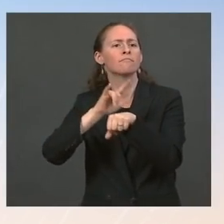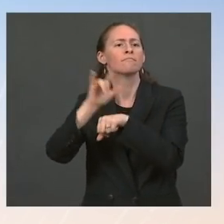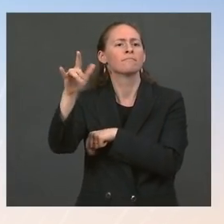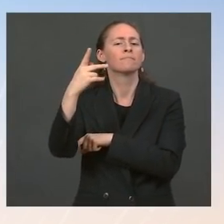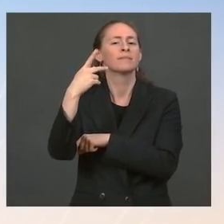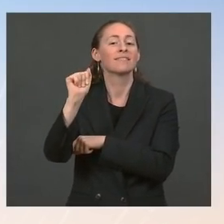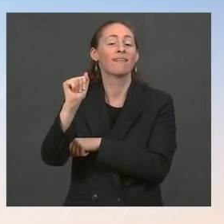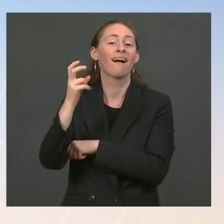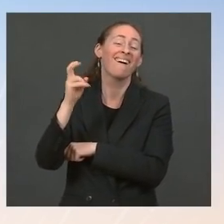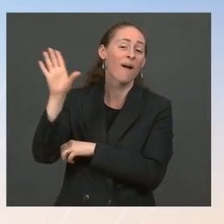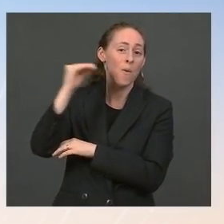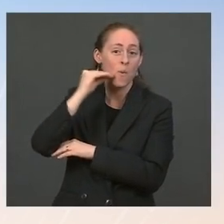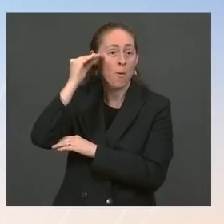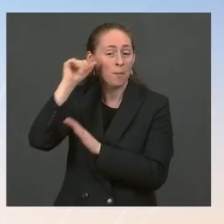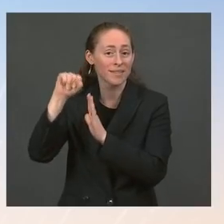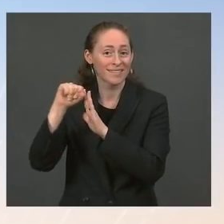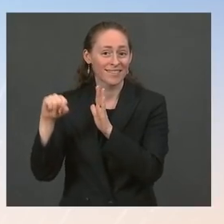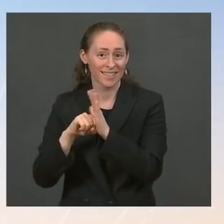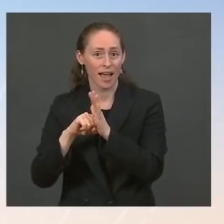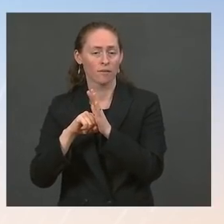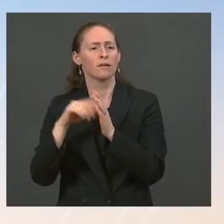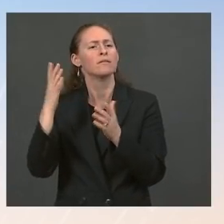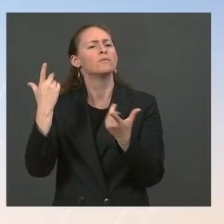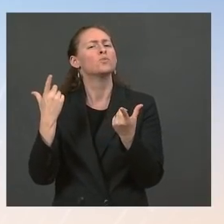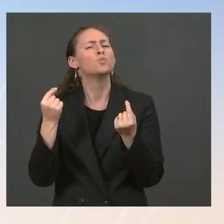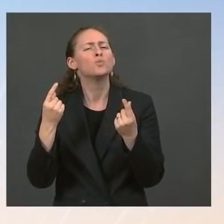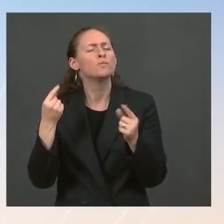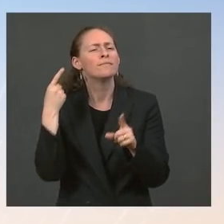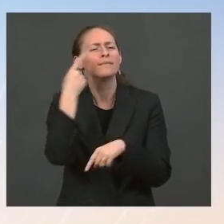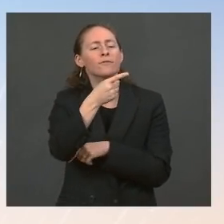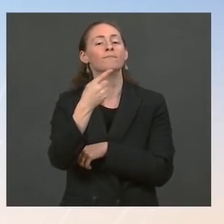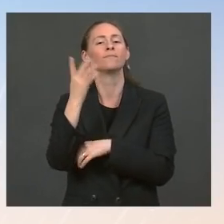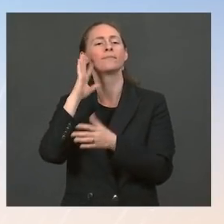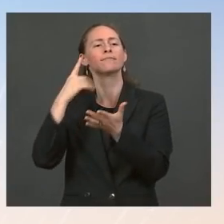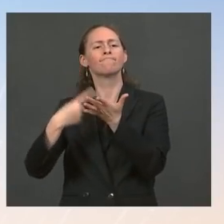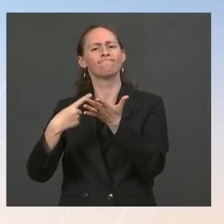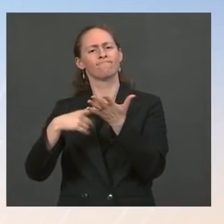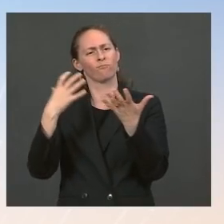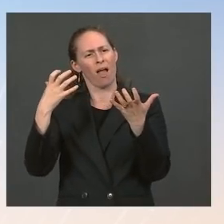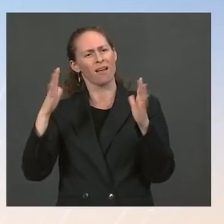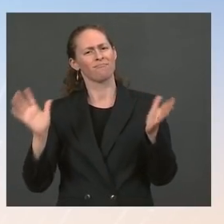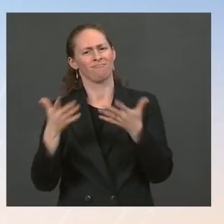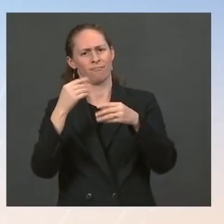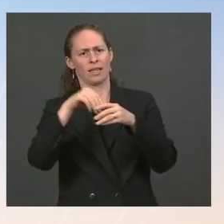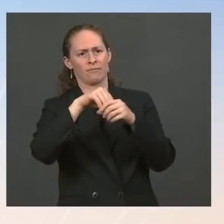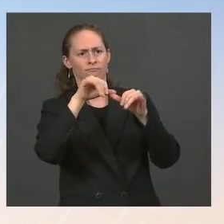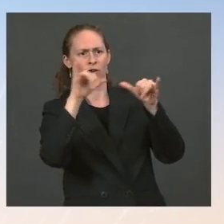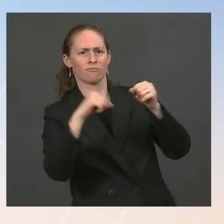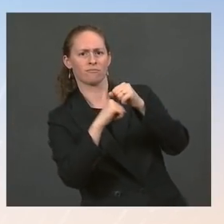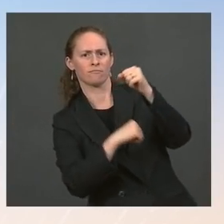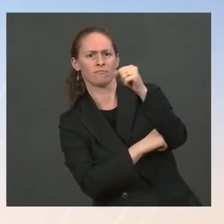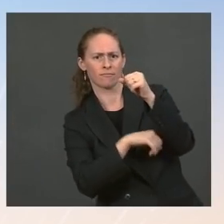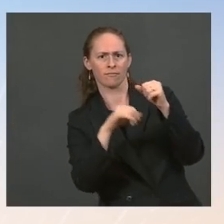to continue to rally support for his Bipartisan Infrastructure Deal and Build Back Better Agenda.